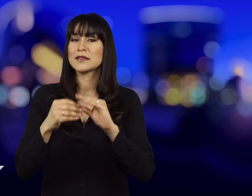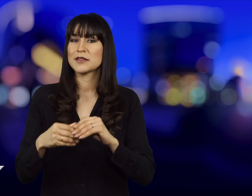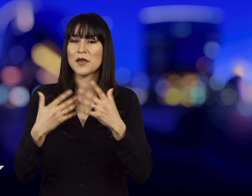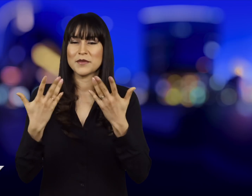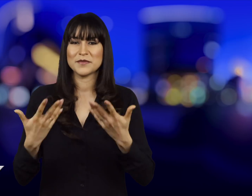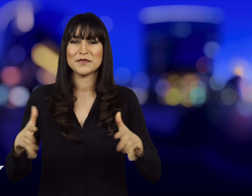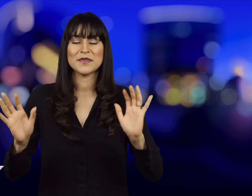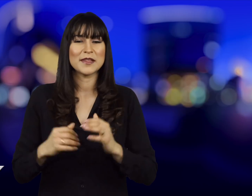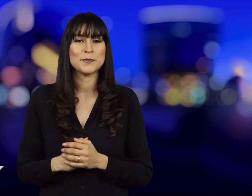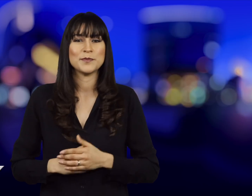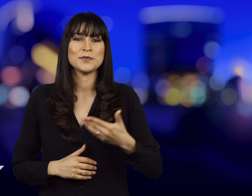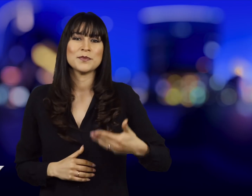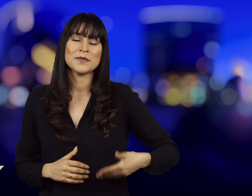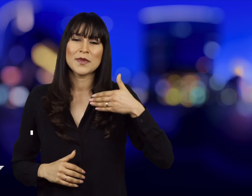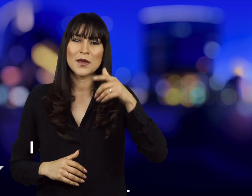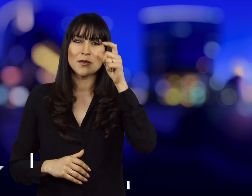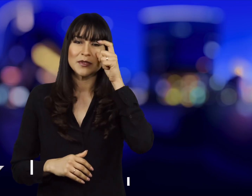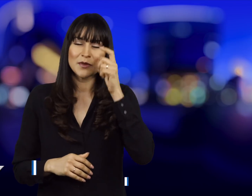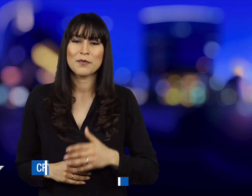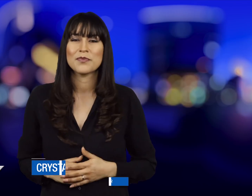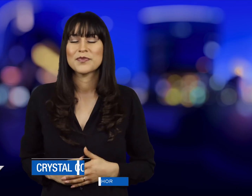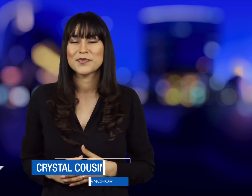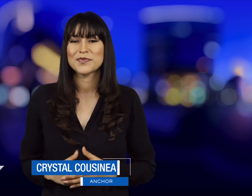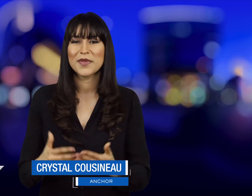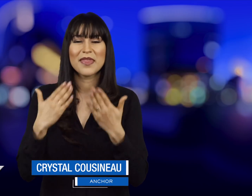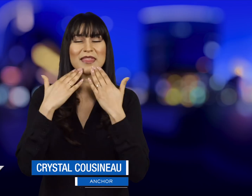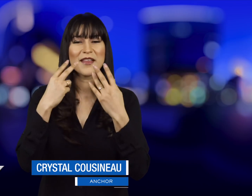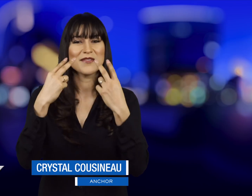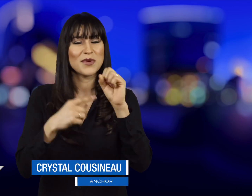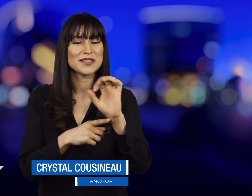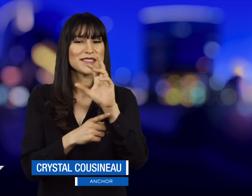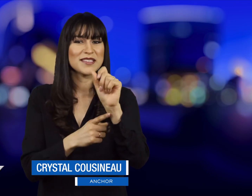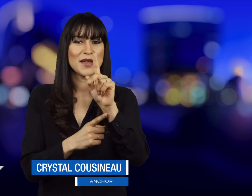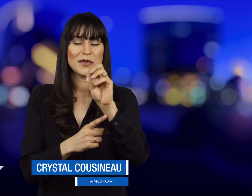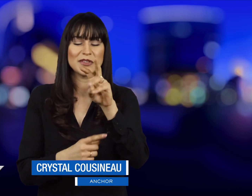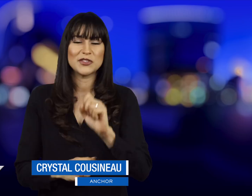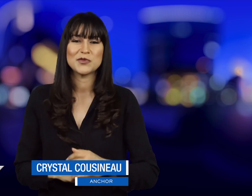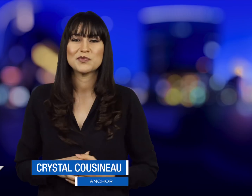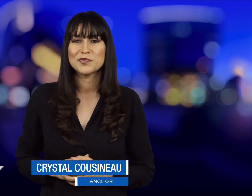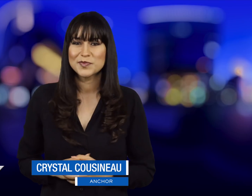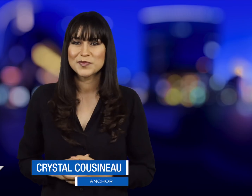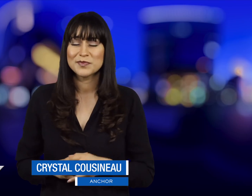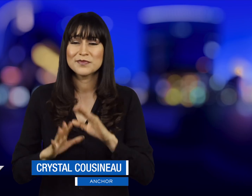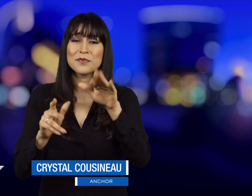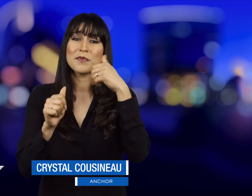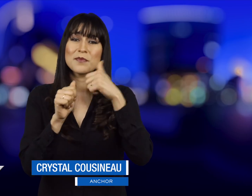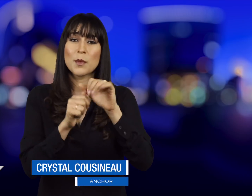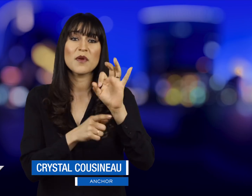And those are your top stories for today. I'm Crystal Cousineau. Thank you for watching Sign1News.